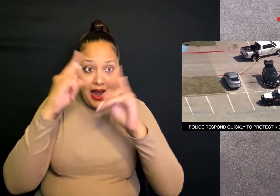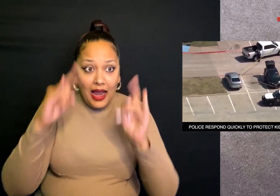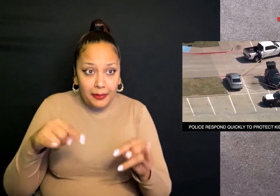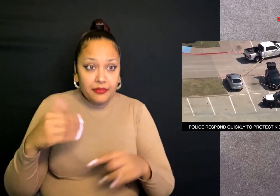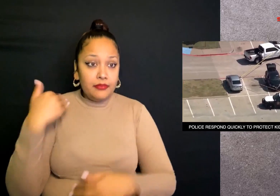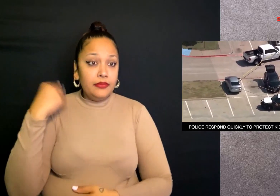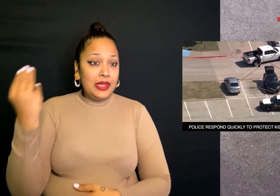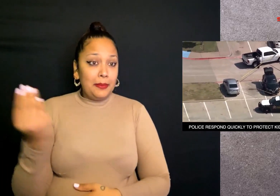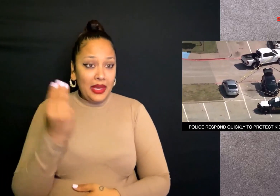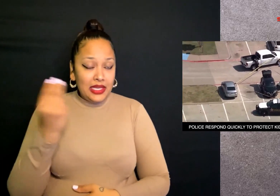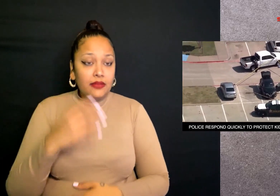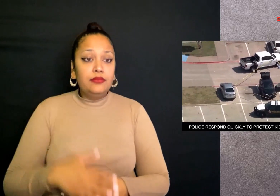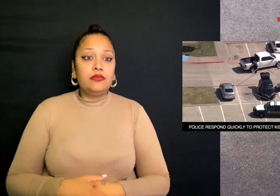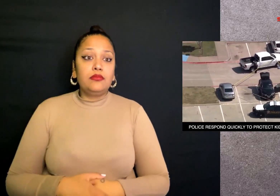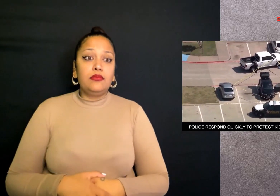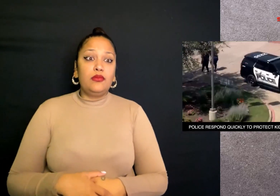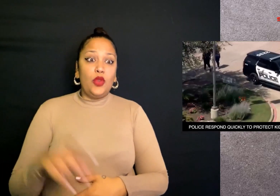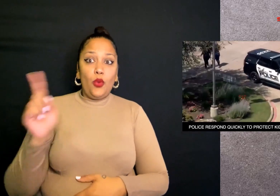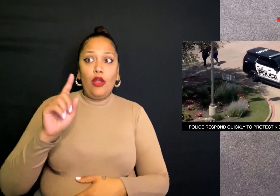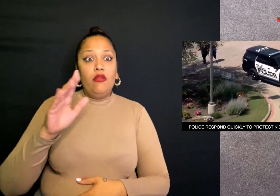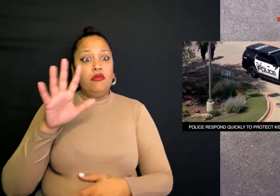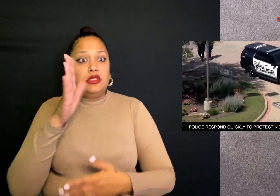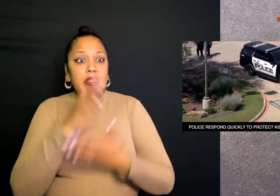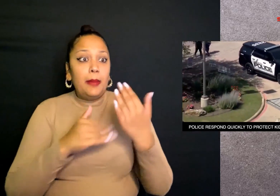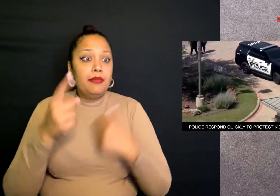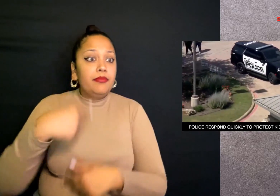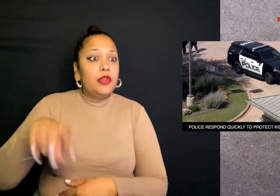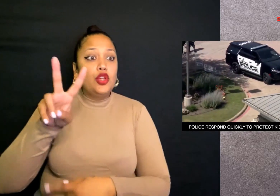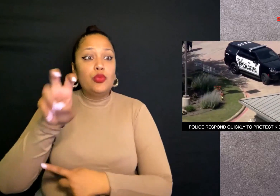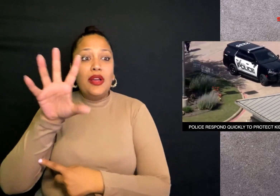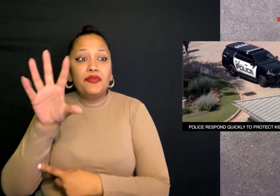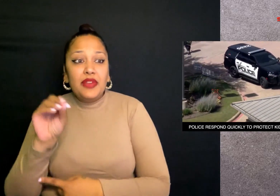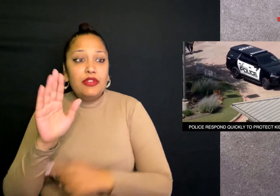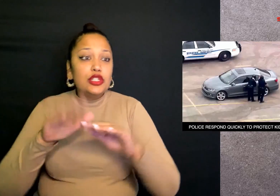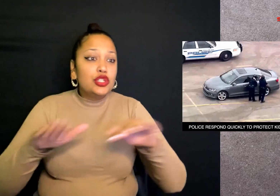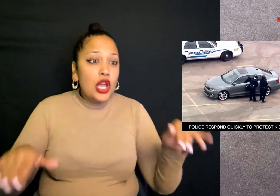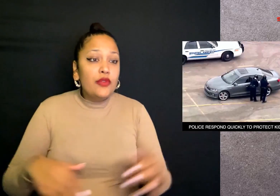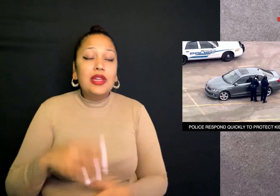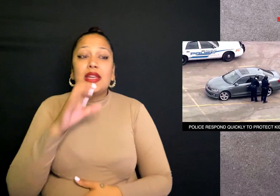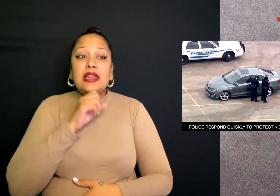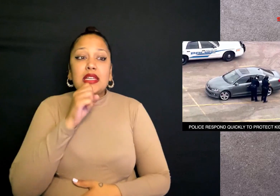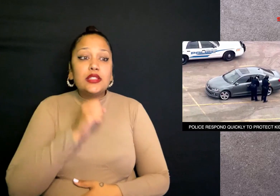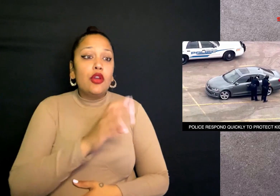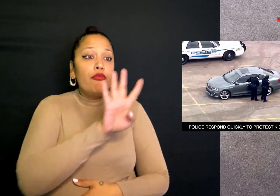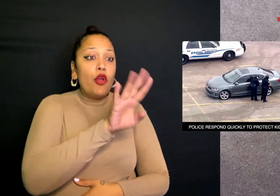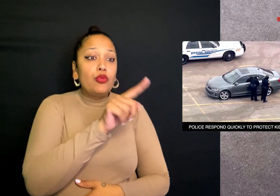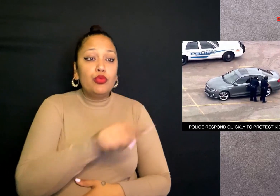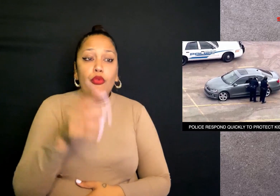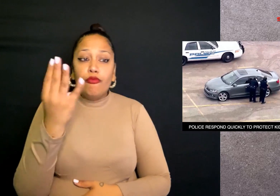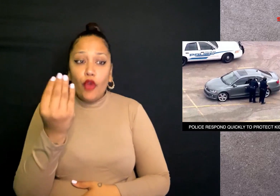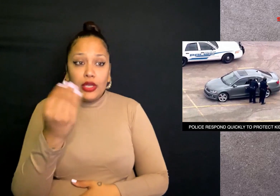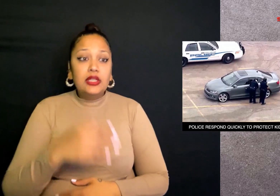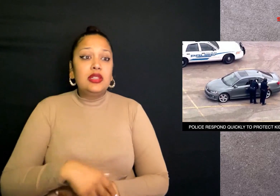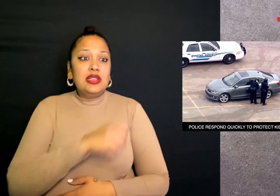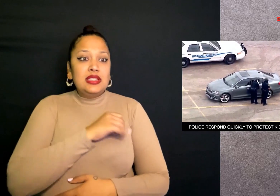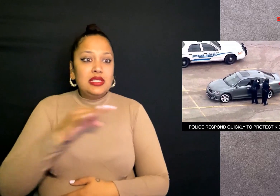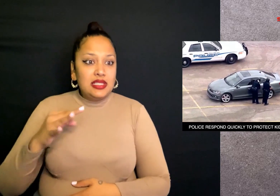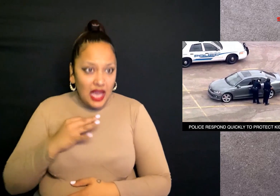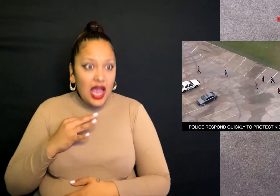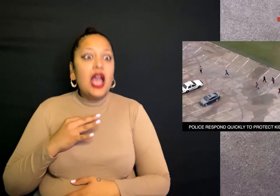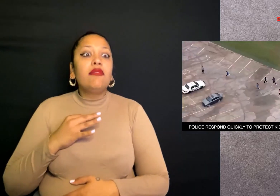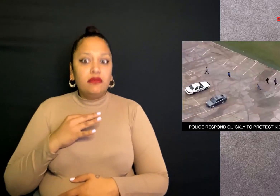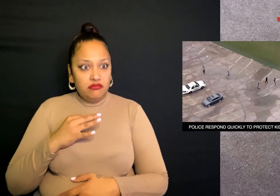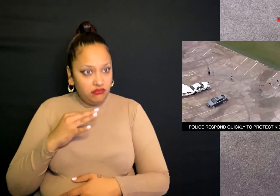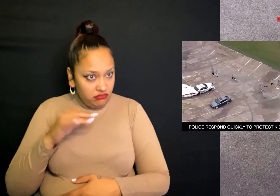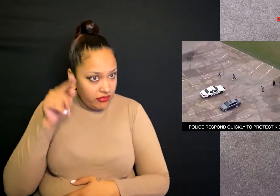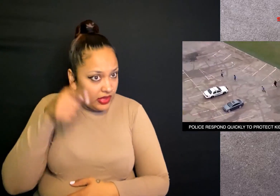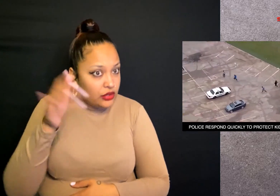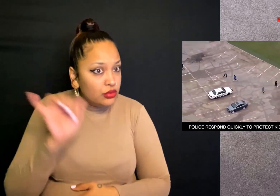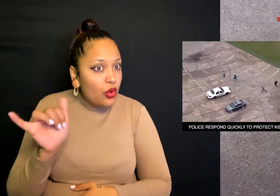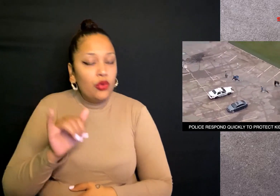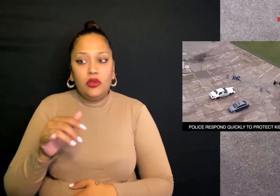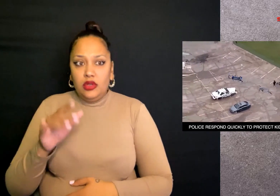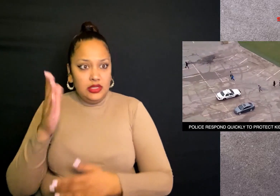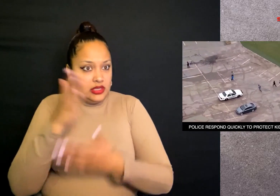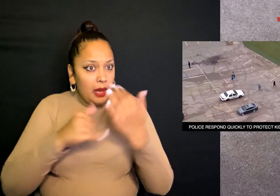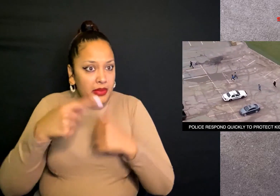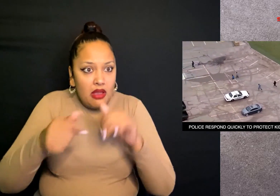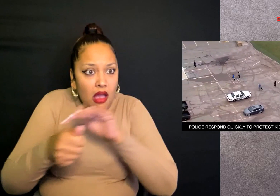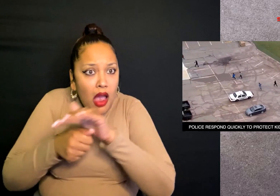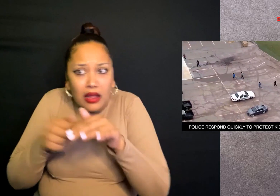man who opened fire at a summer camp on Monday where 250 children aged 4 to 14 and staff